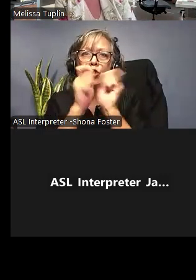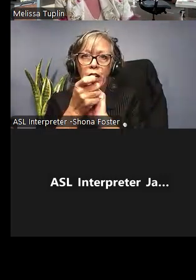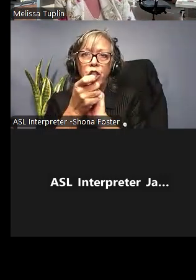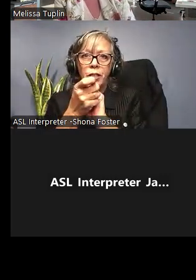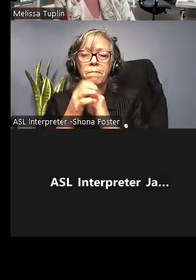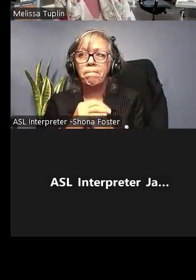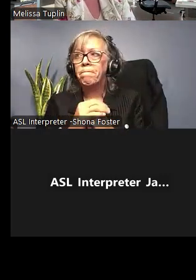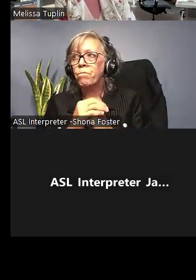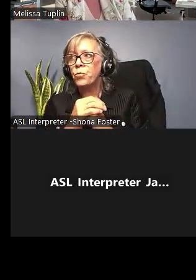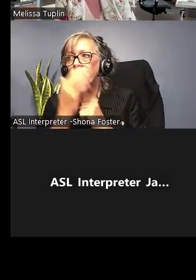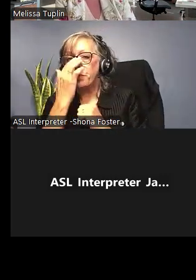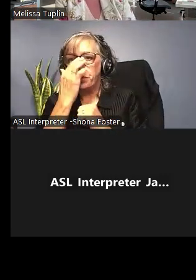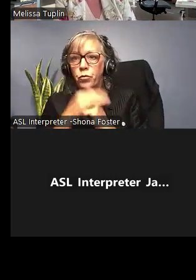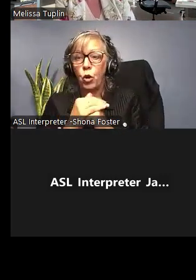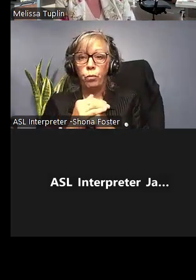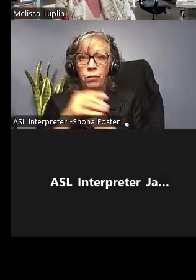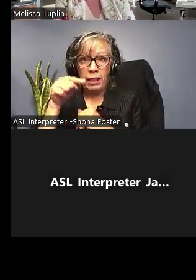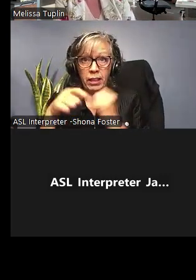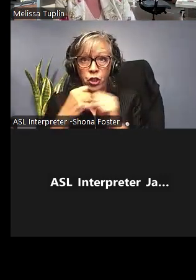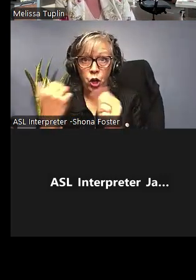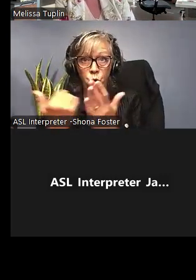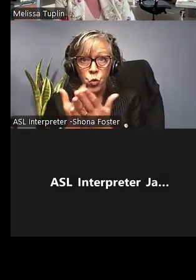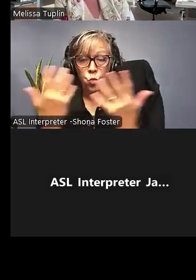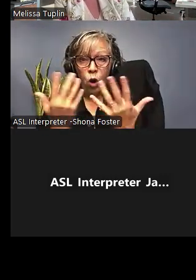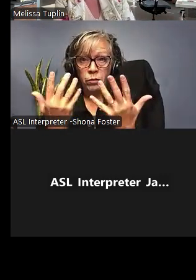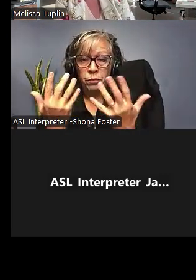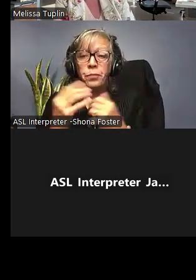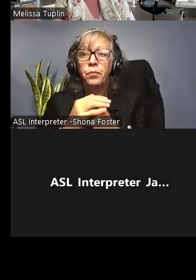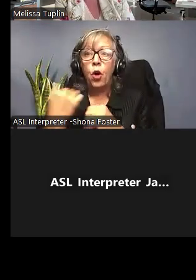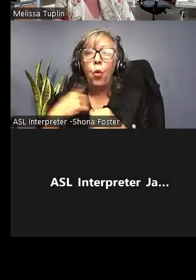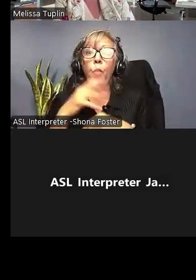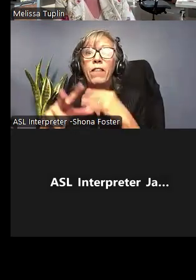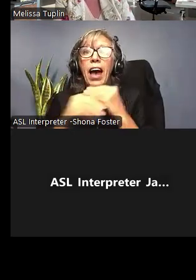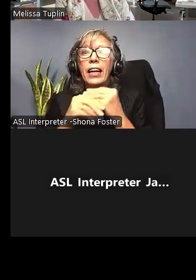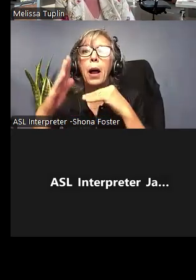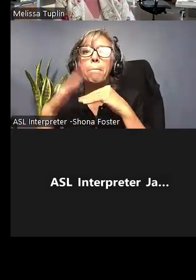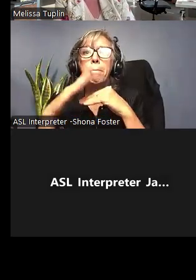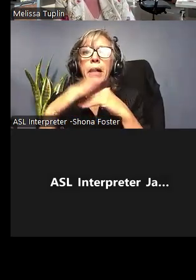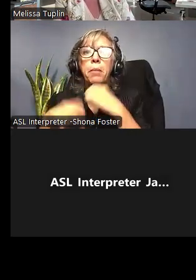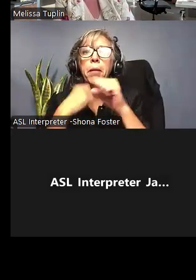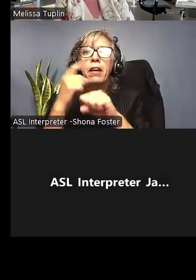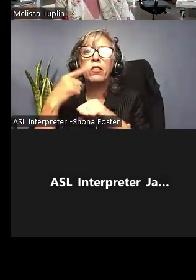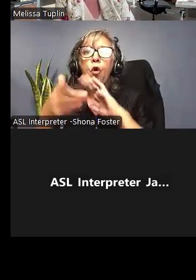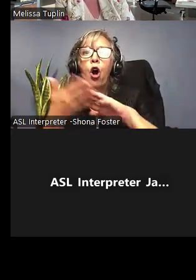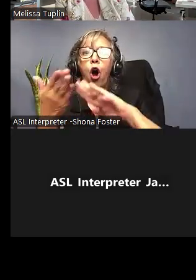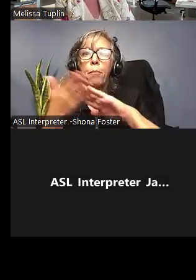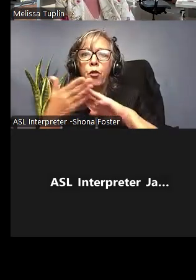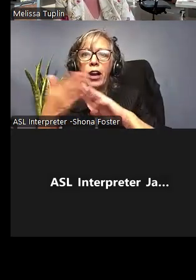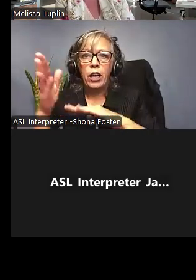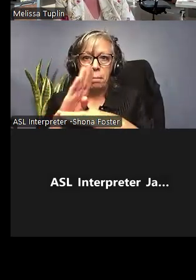So new this year is that we have added a minimum years of operation requirement of two or more